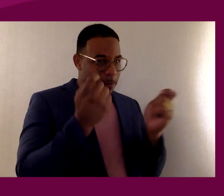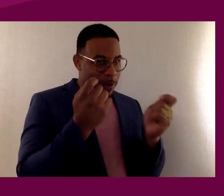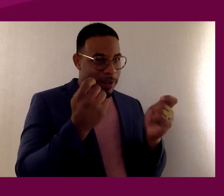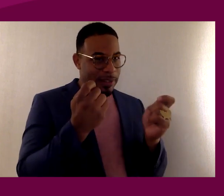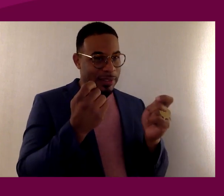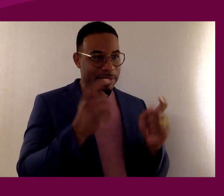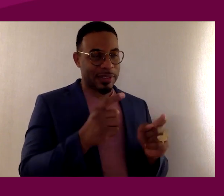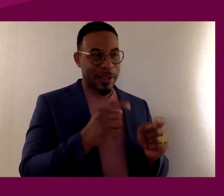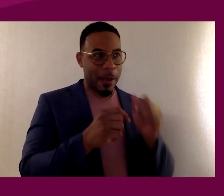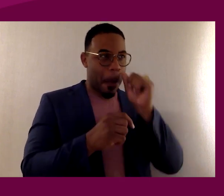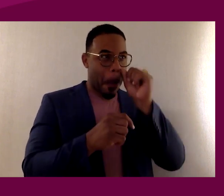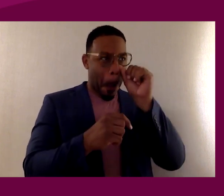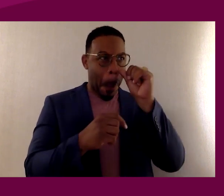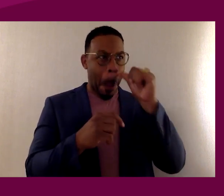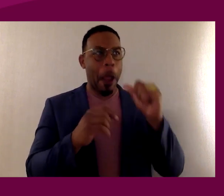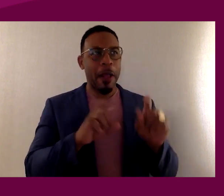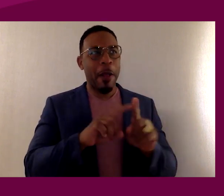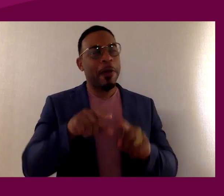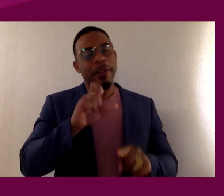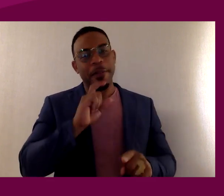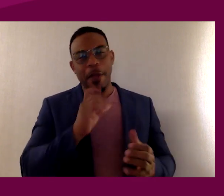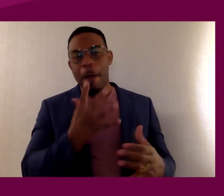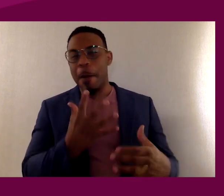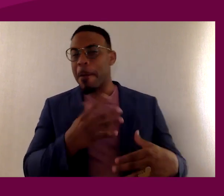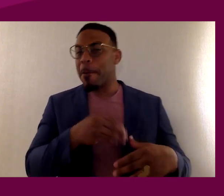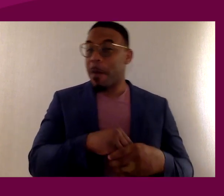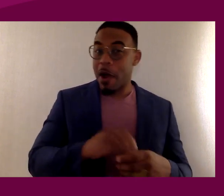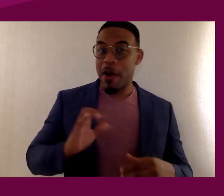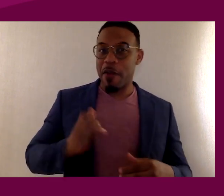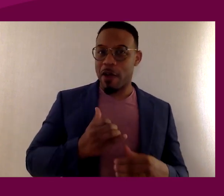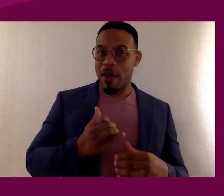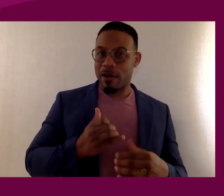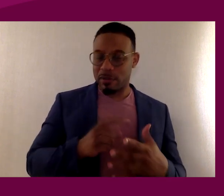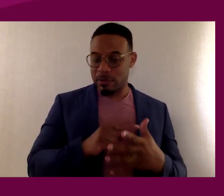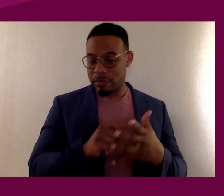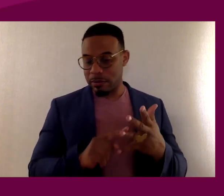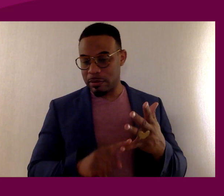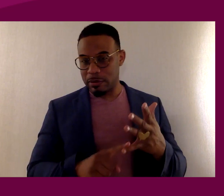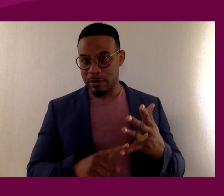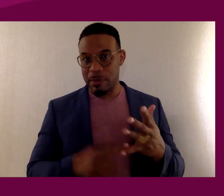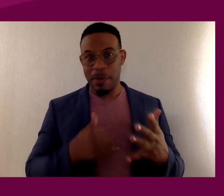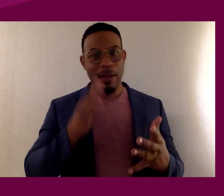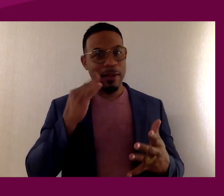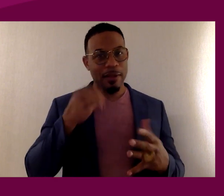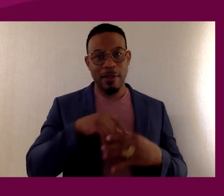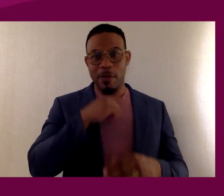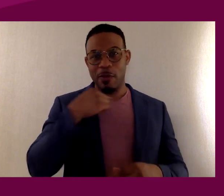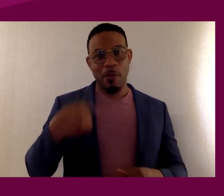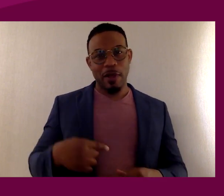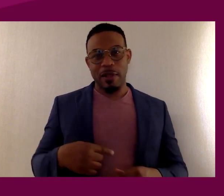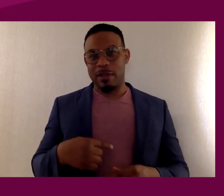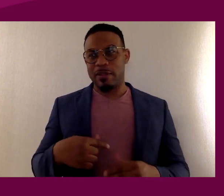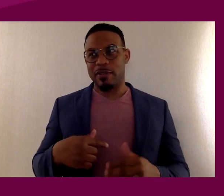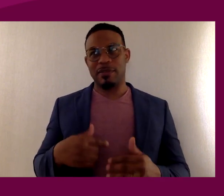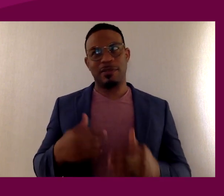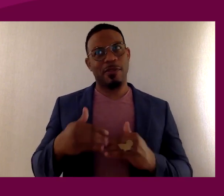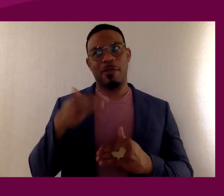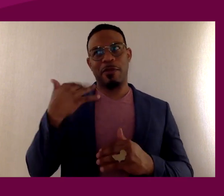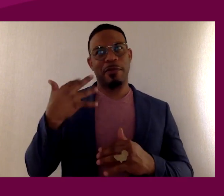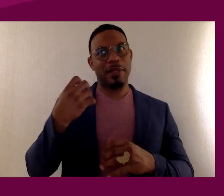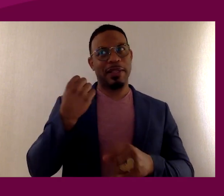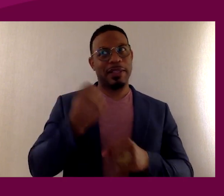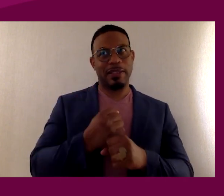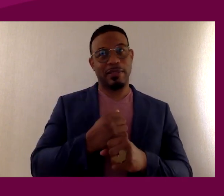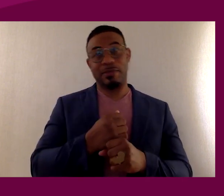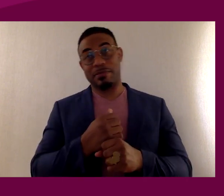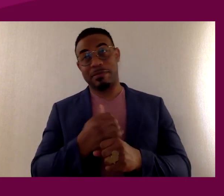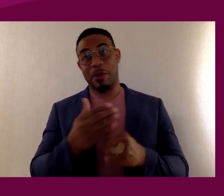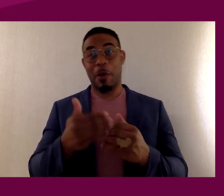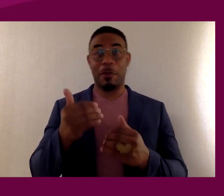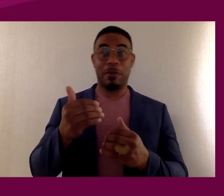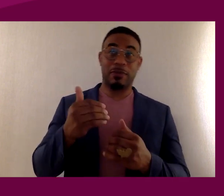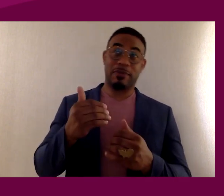but the celebration also needs to be a part of our toolkit. My time in Russia was over many years,